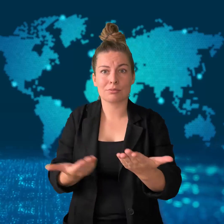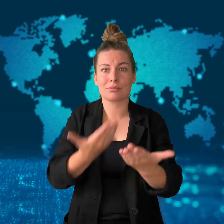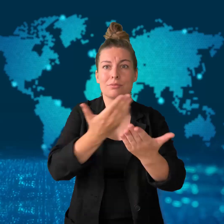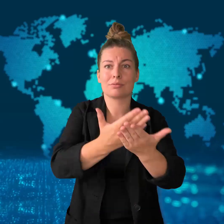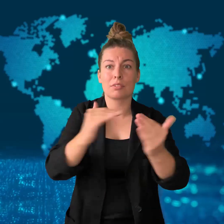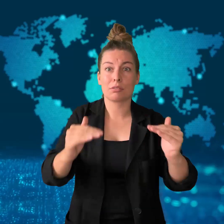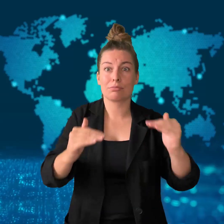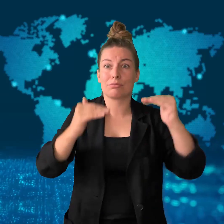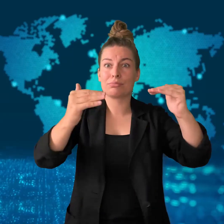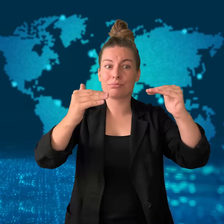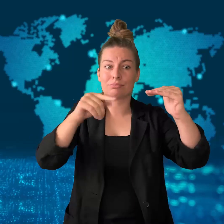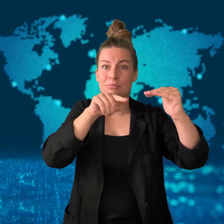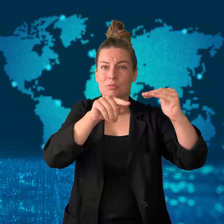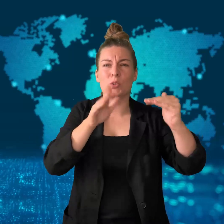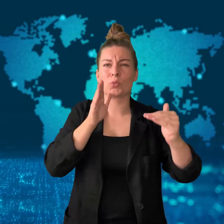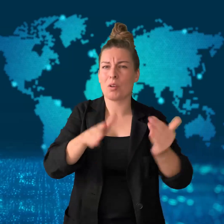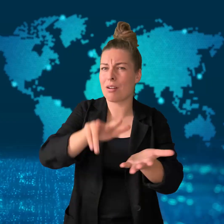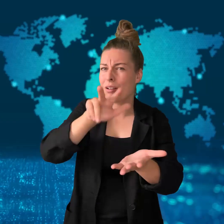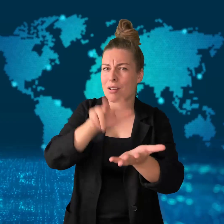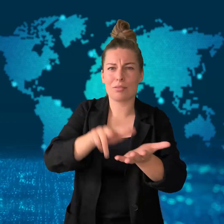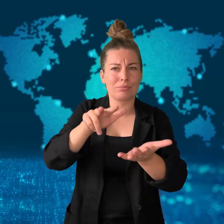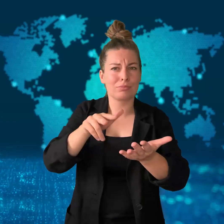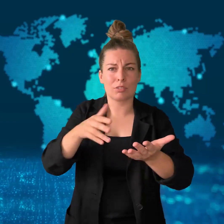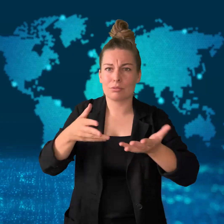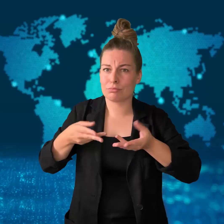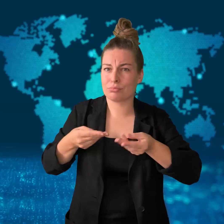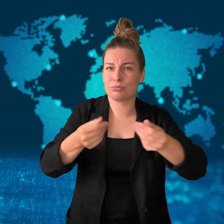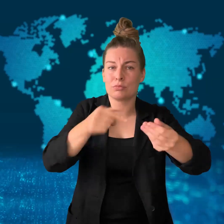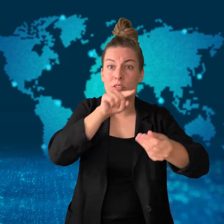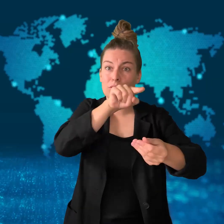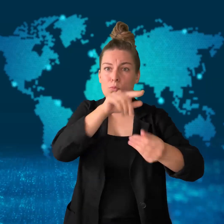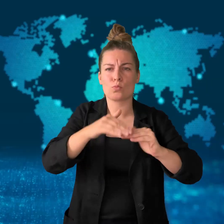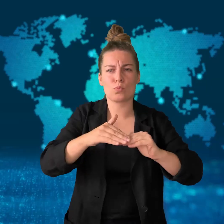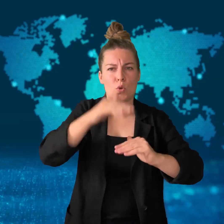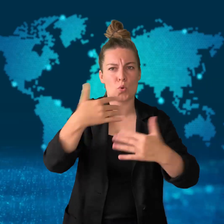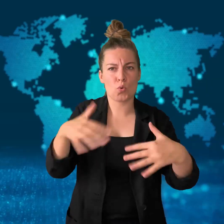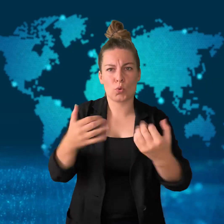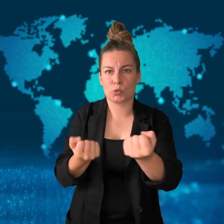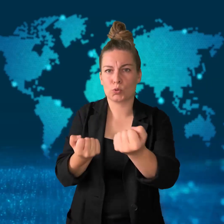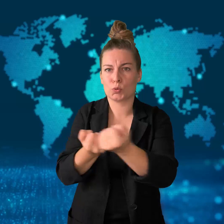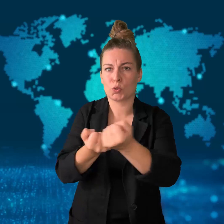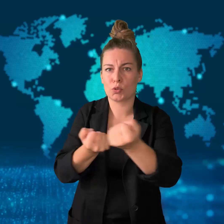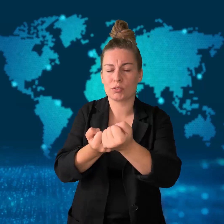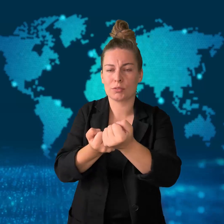it is widely supported there.